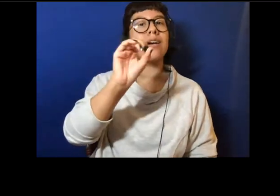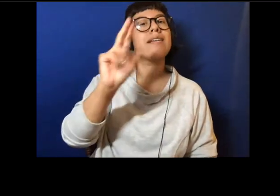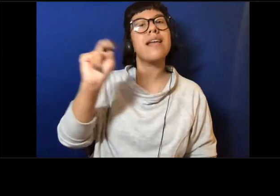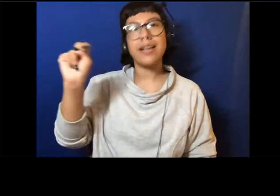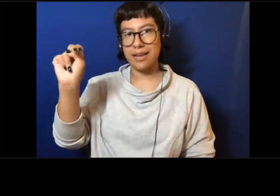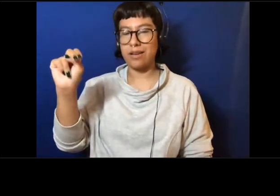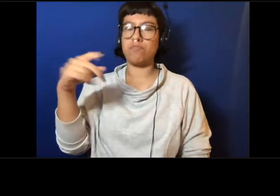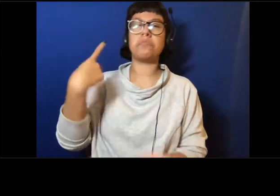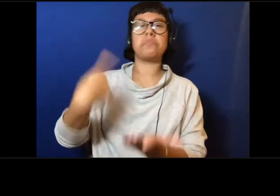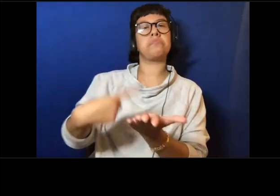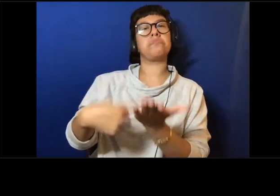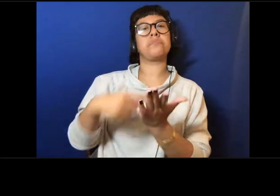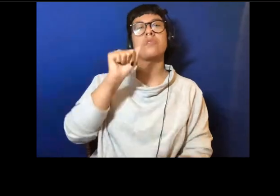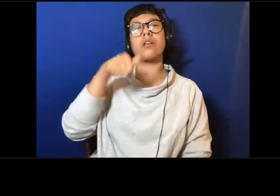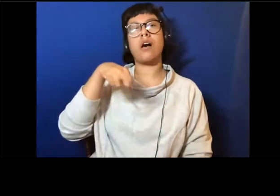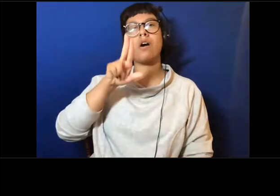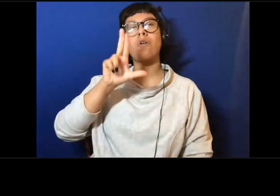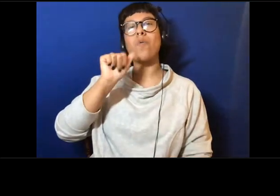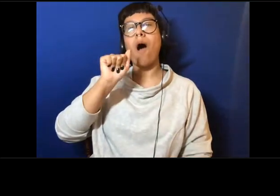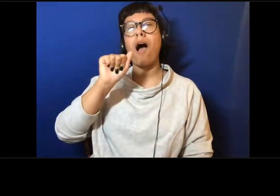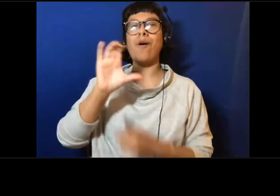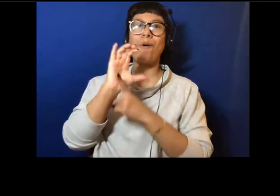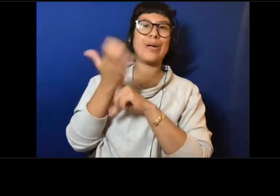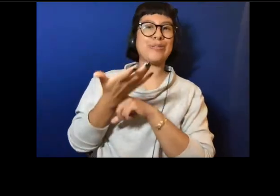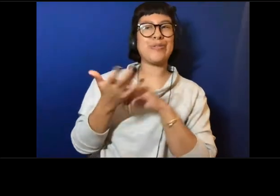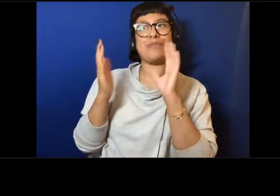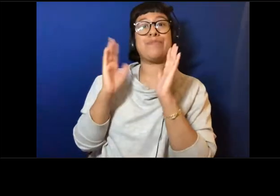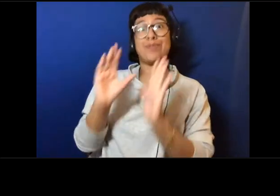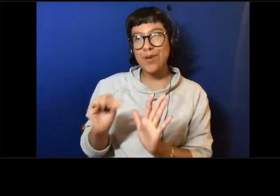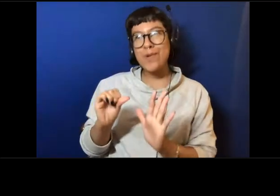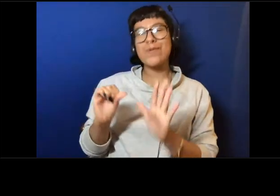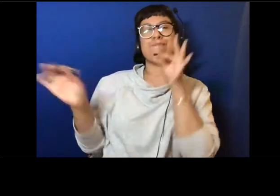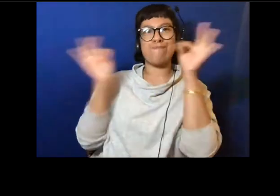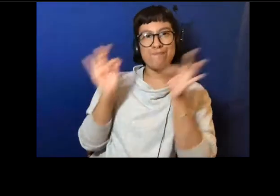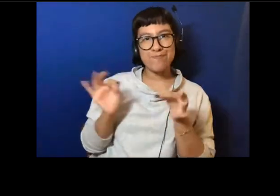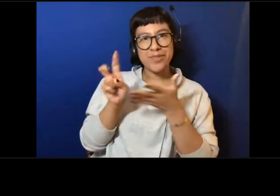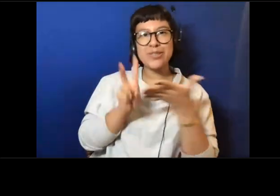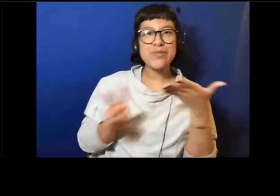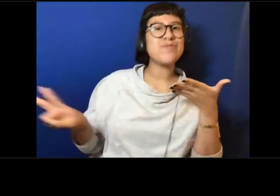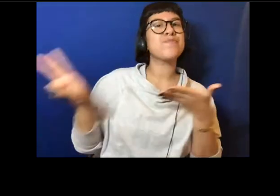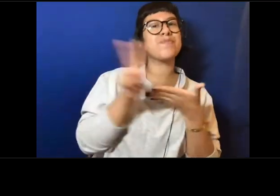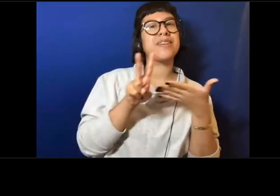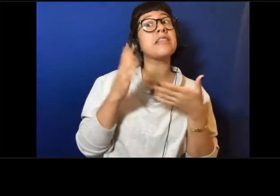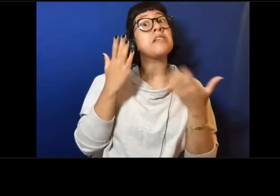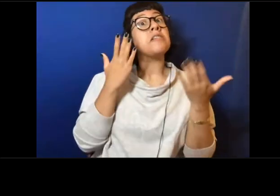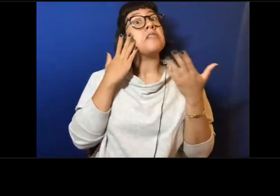Harriet got us warmed up and prepped for Milford behind the scenes. We might see a shellfish spawning.